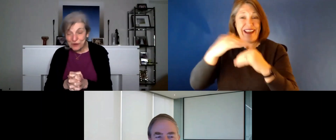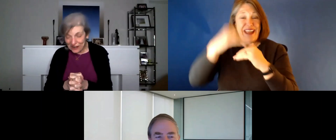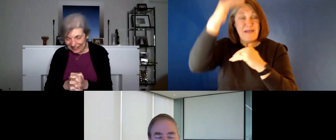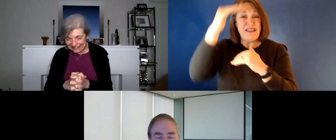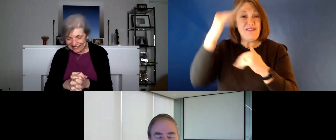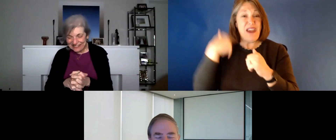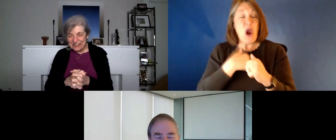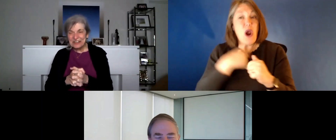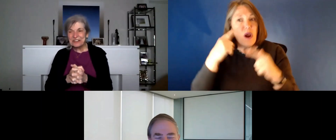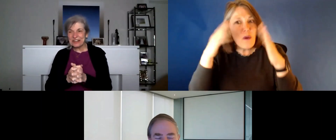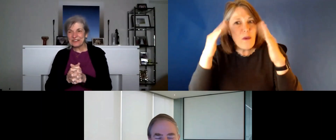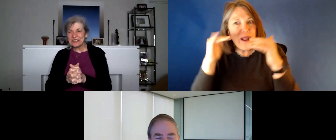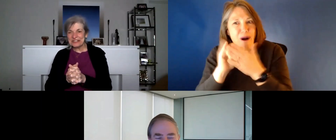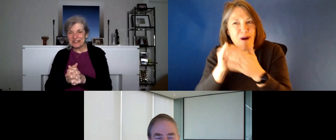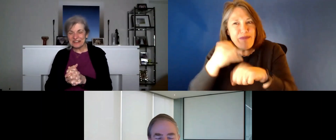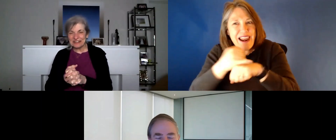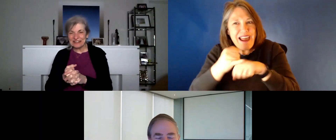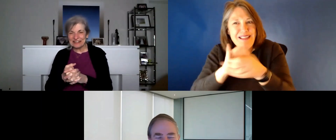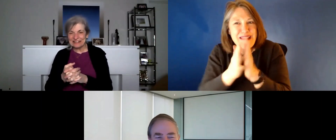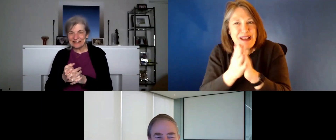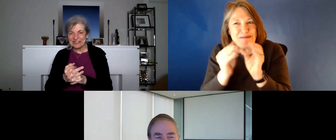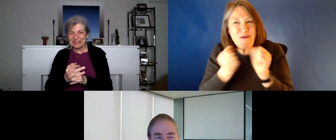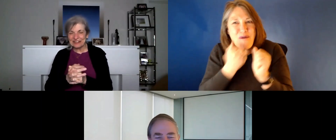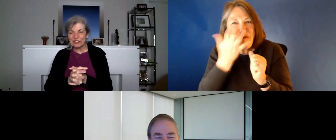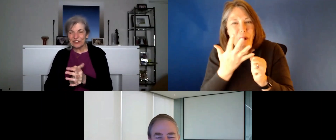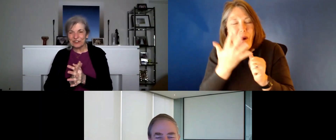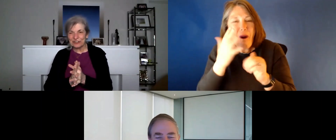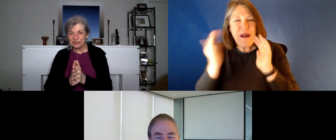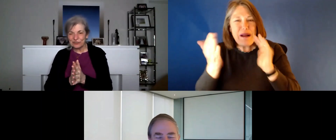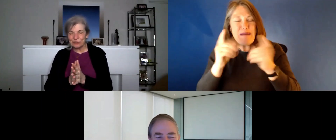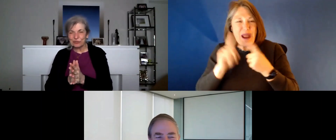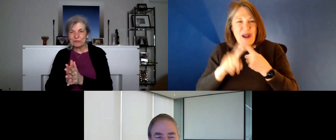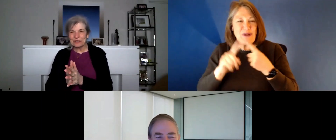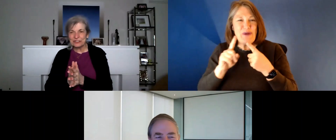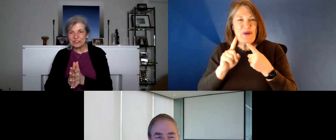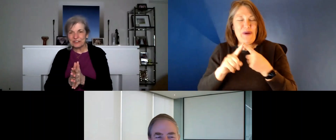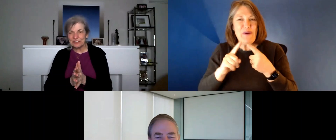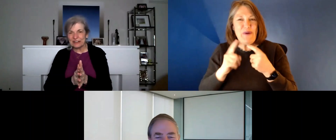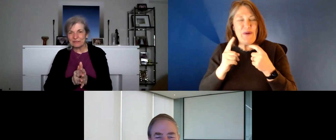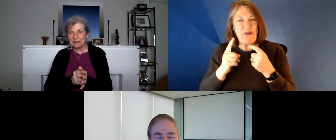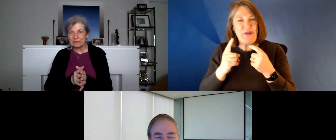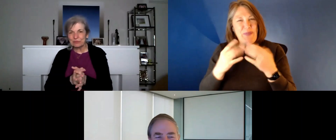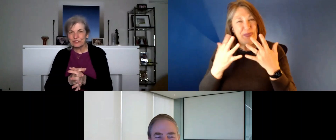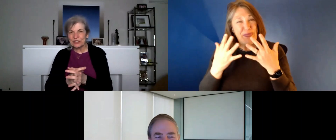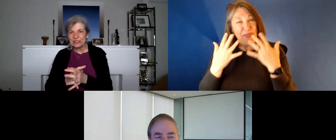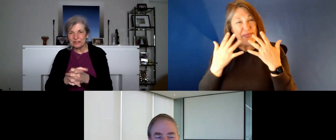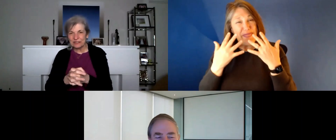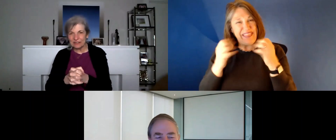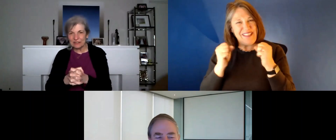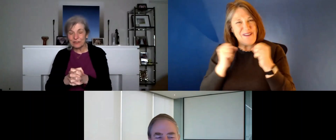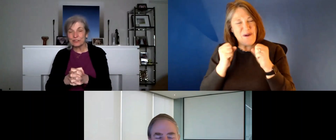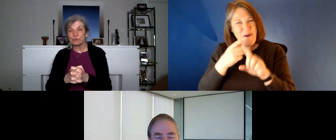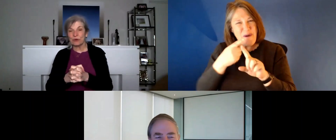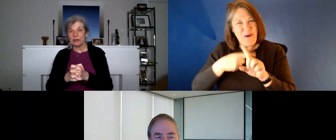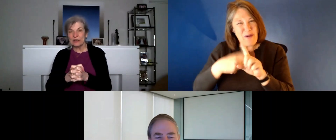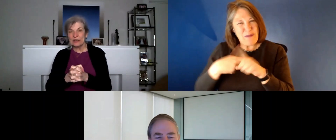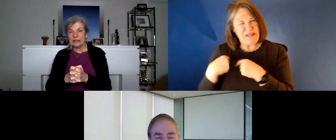island than the cooler months that preceded this one.